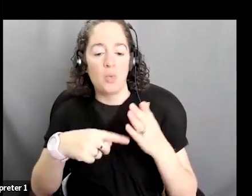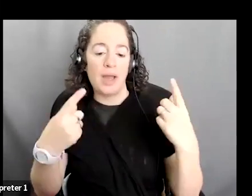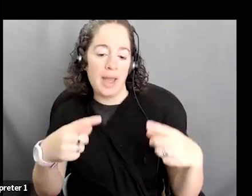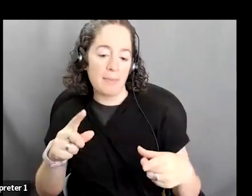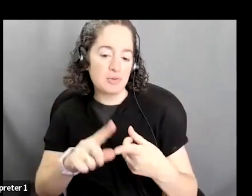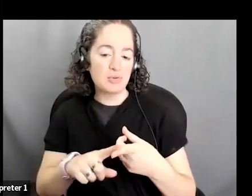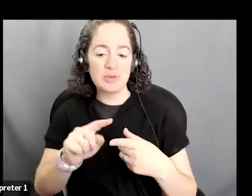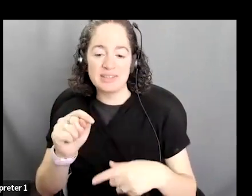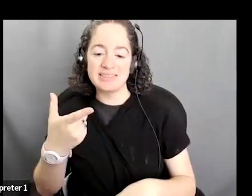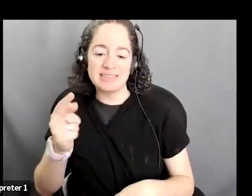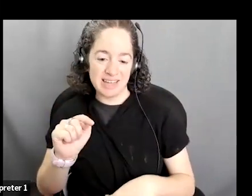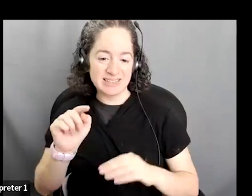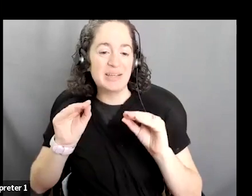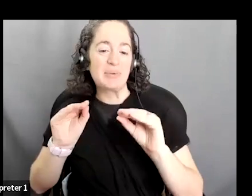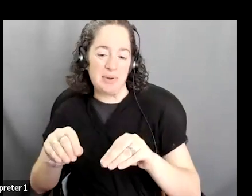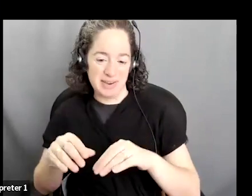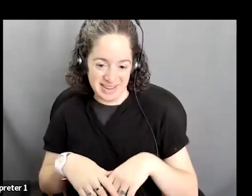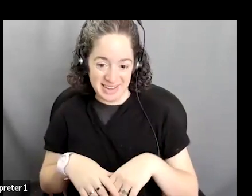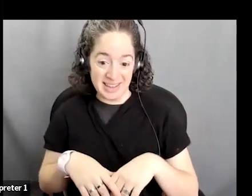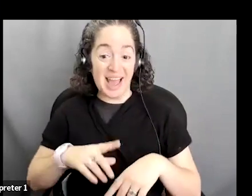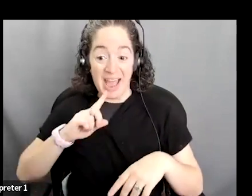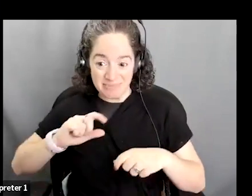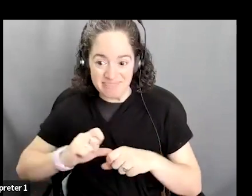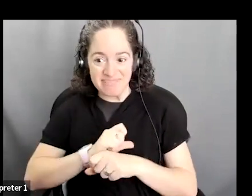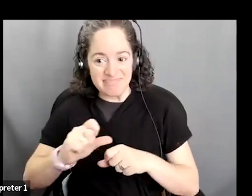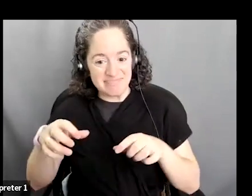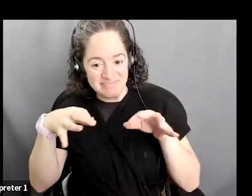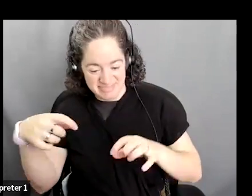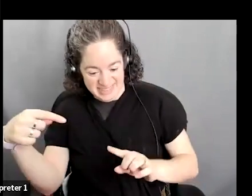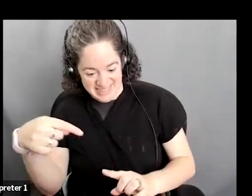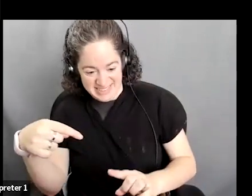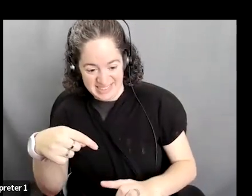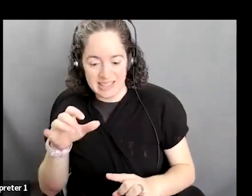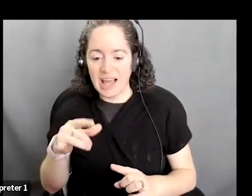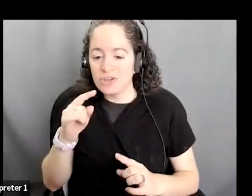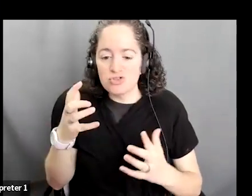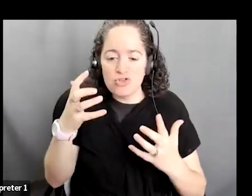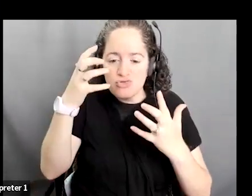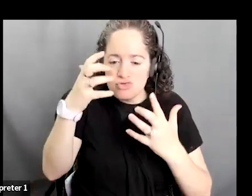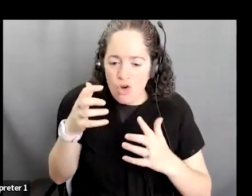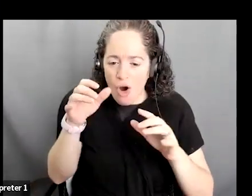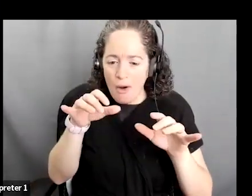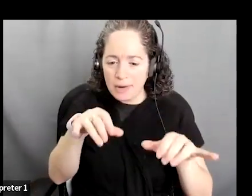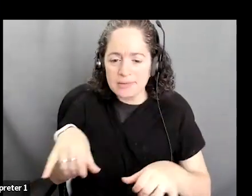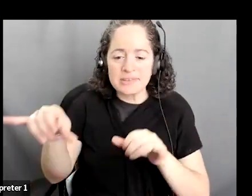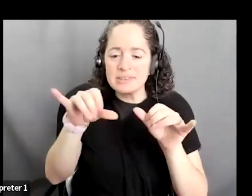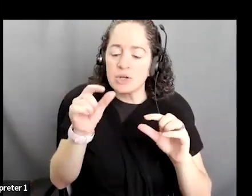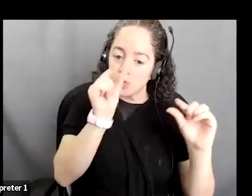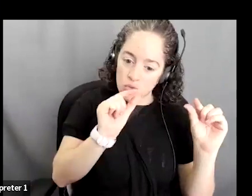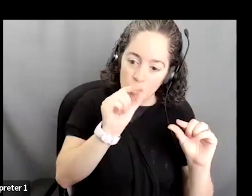He literally talks about this and how it's a dark pattern that Google and some other big things started.